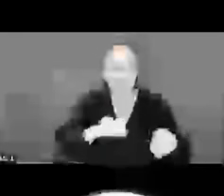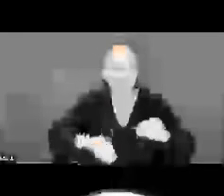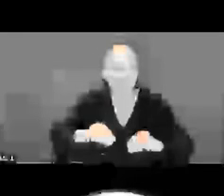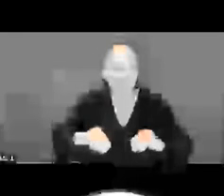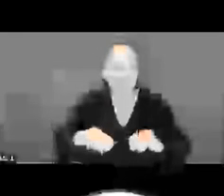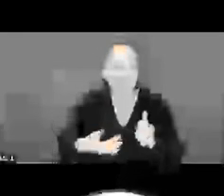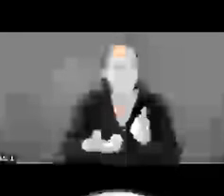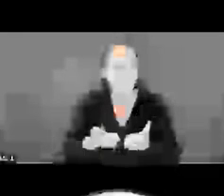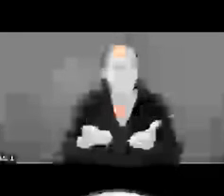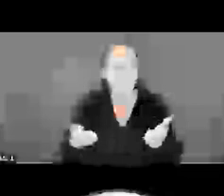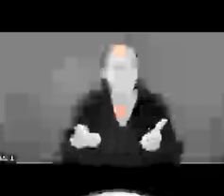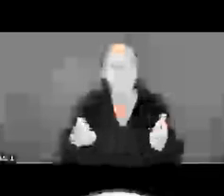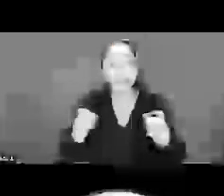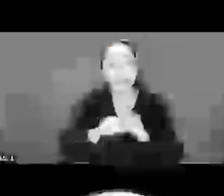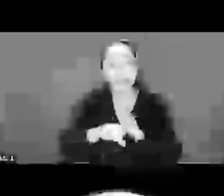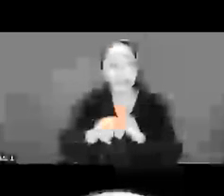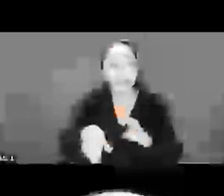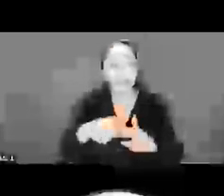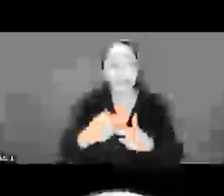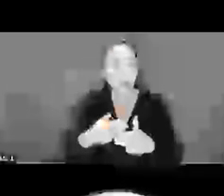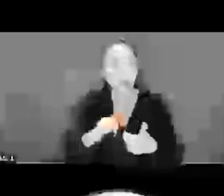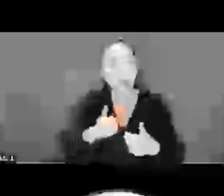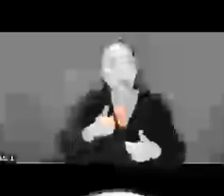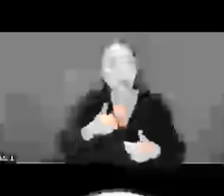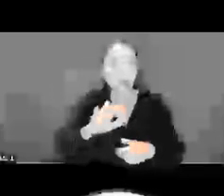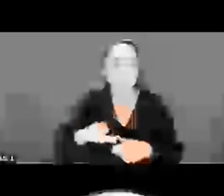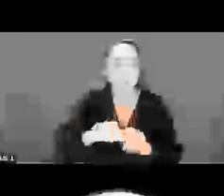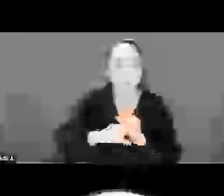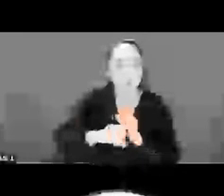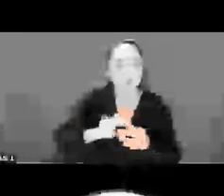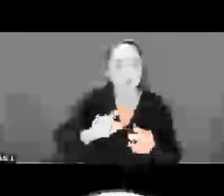The advertisement is titled, Have your Say in Designing Accessible Public Spaces. We're